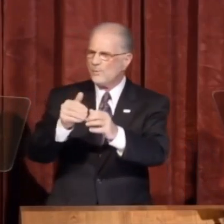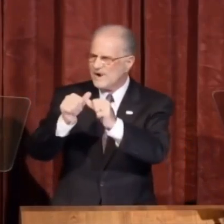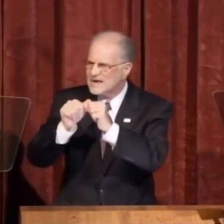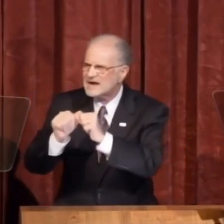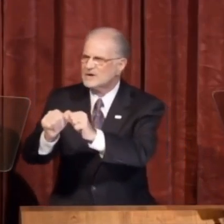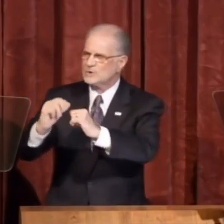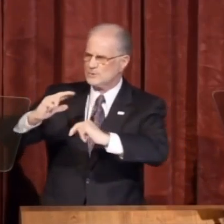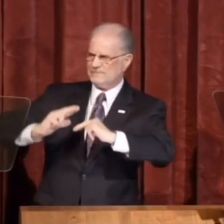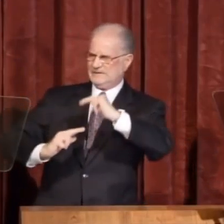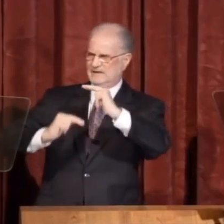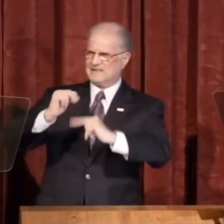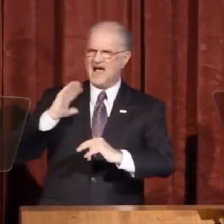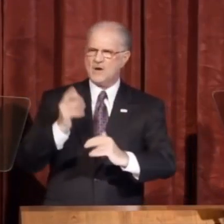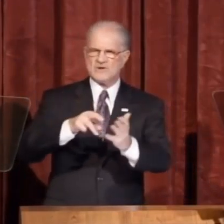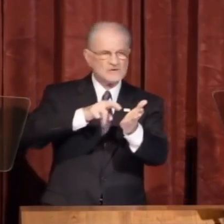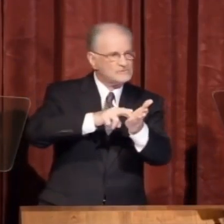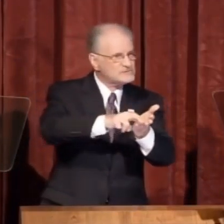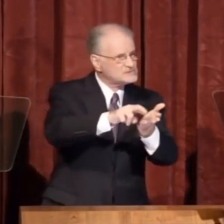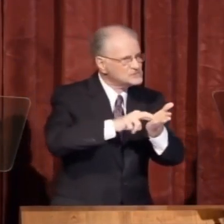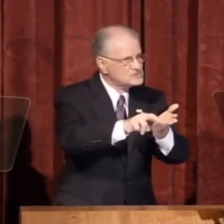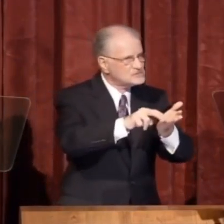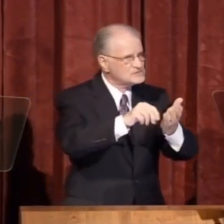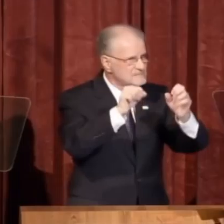we will continue with the pride we feel